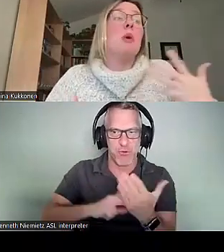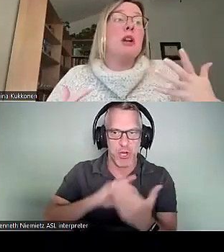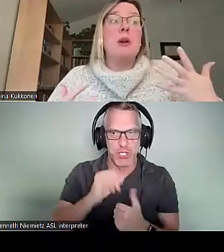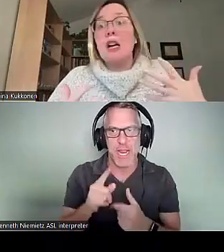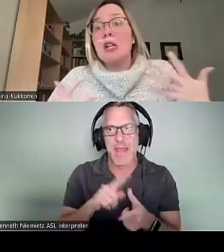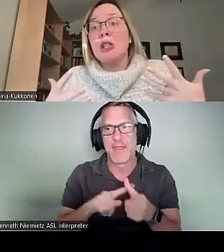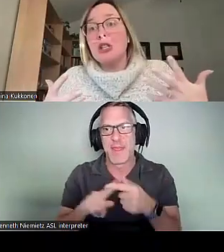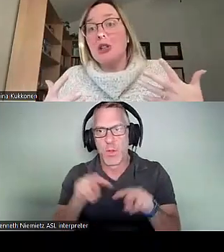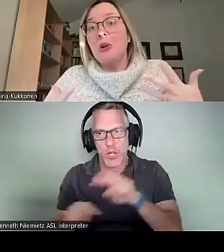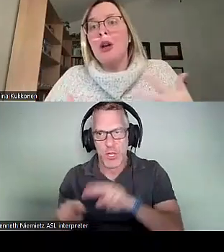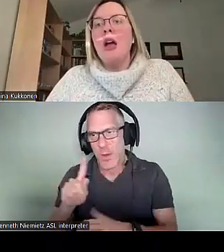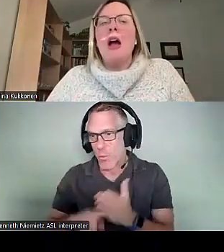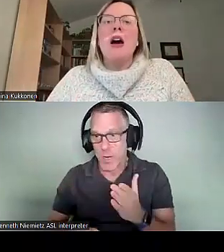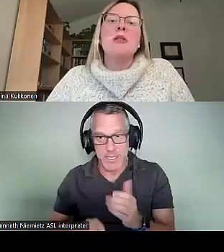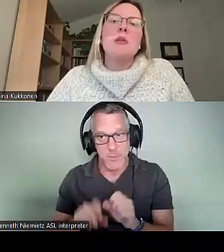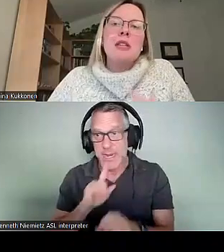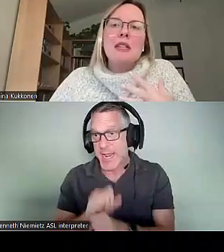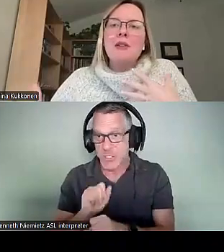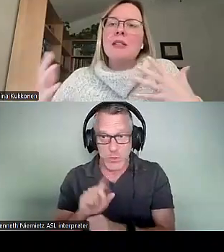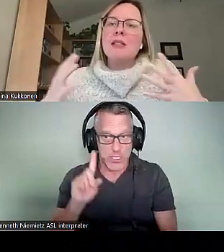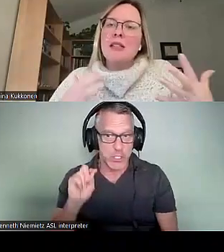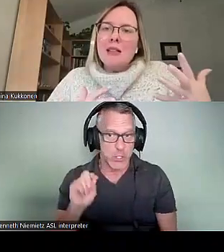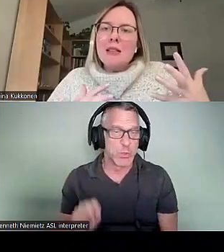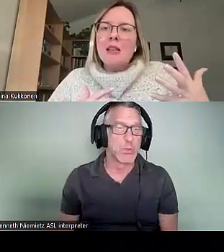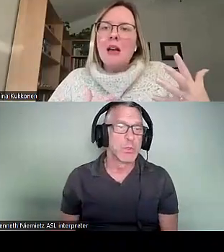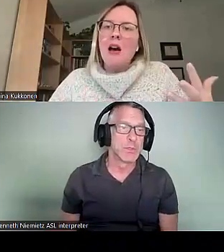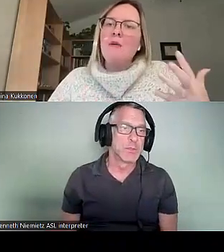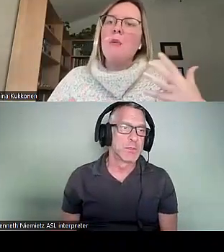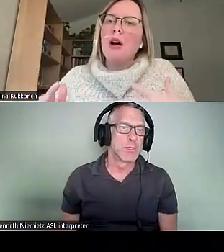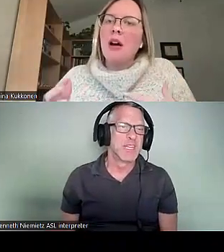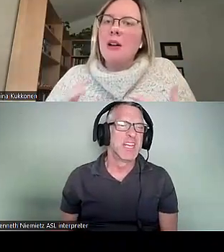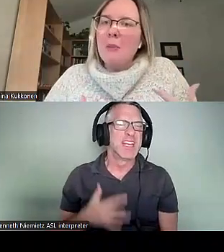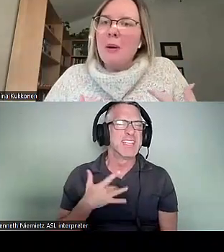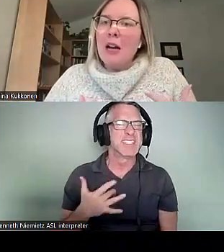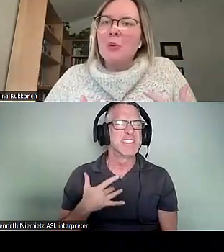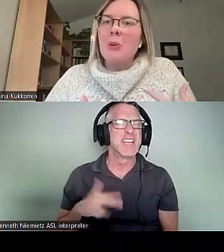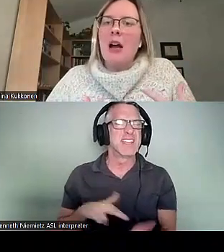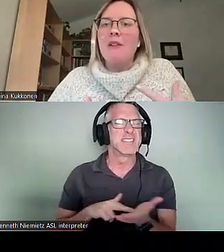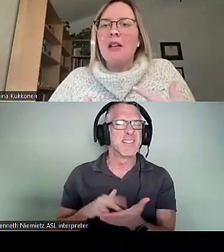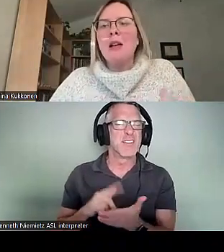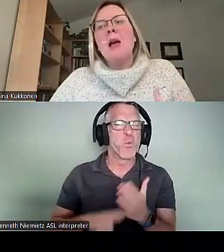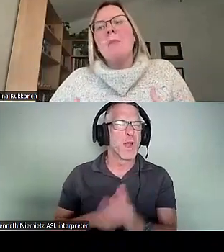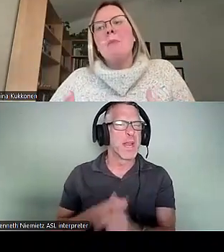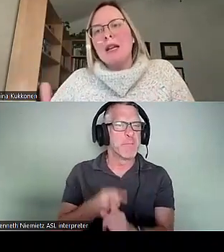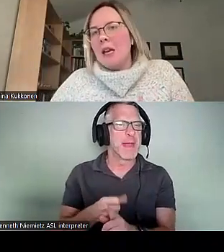what did we actually do? It did give us a sense of what kind of impact we were having, but again,